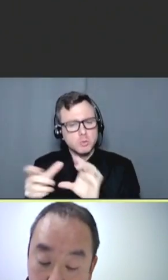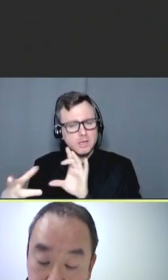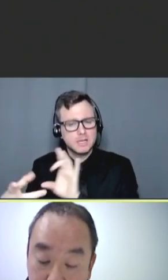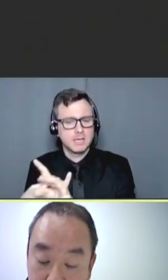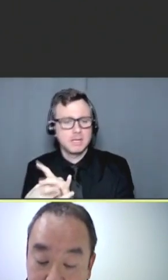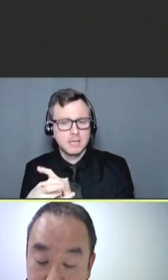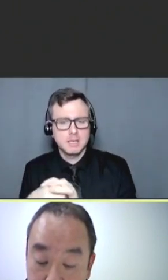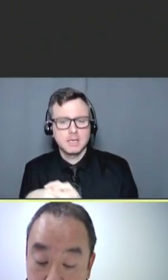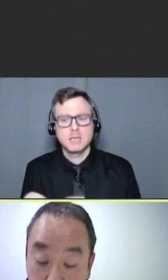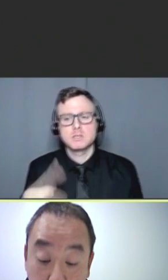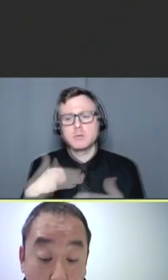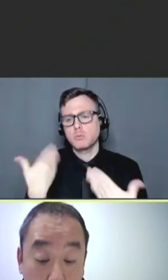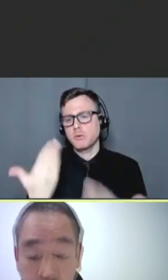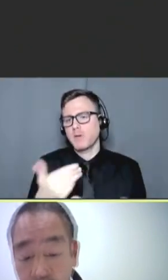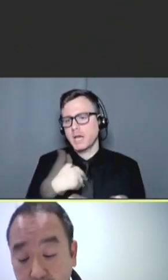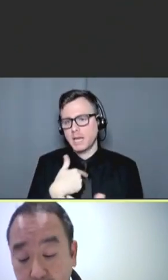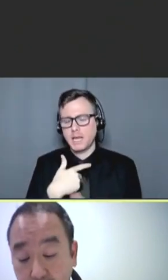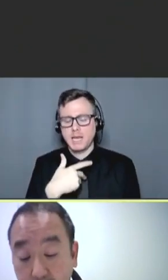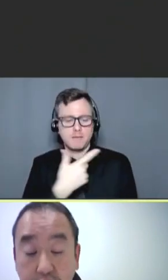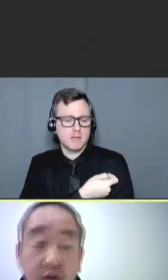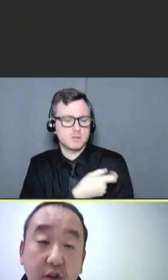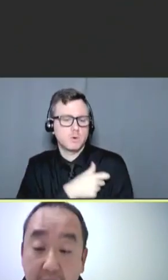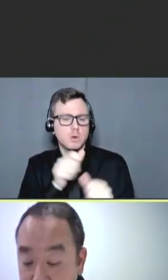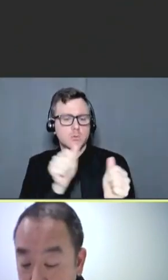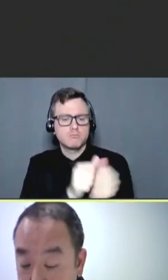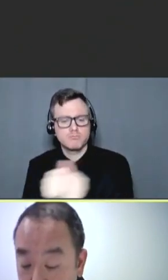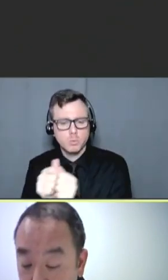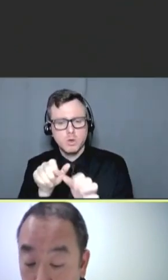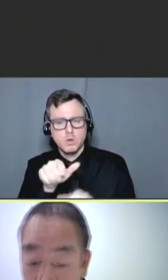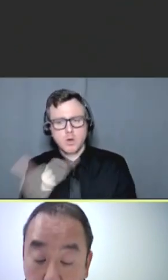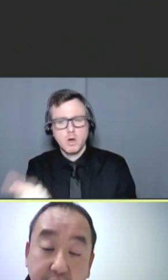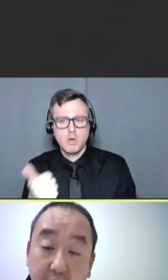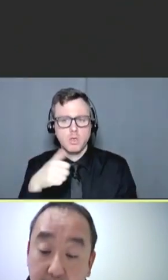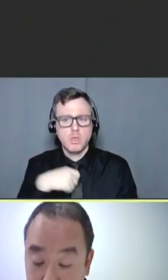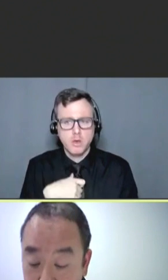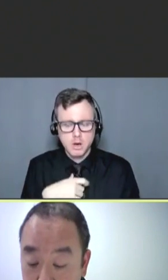like offering vaccinations with other services, such as gender affirmation hormonal therapy,